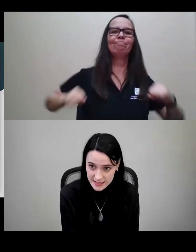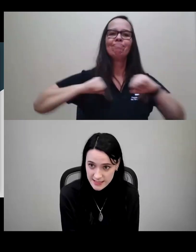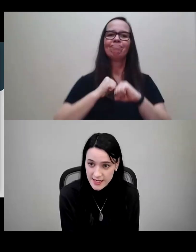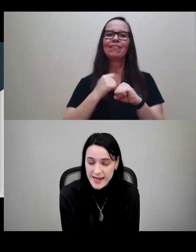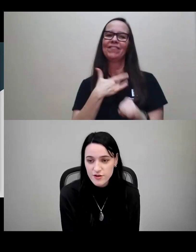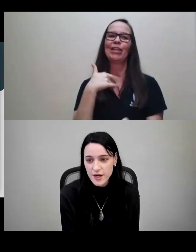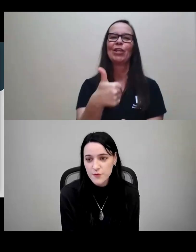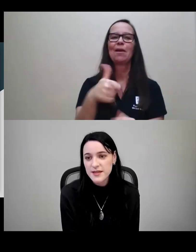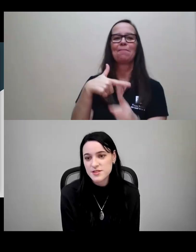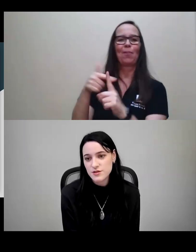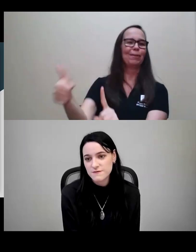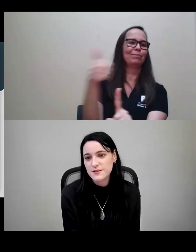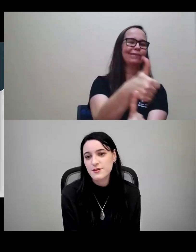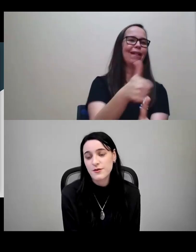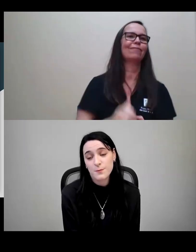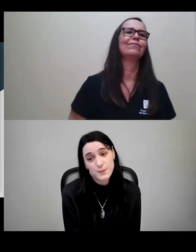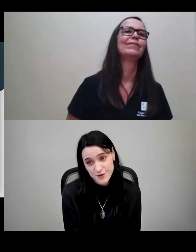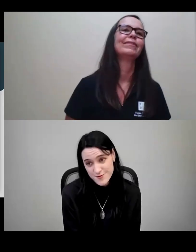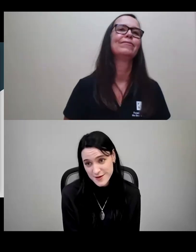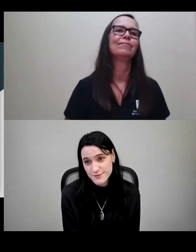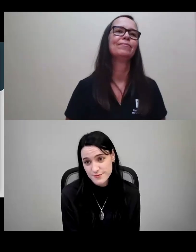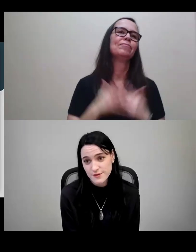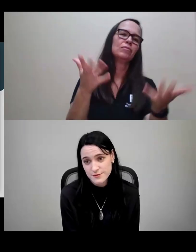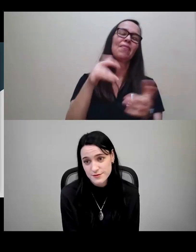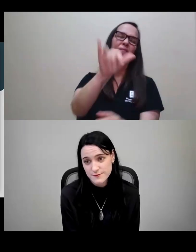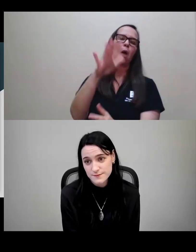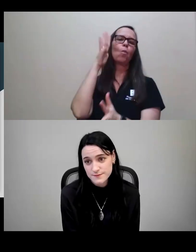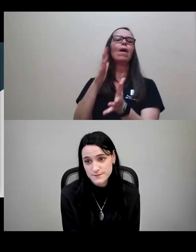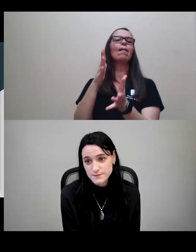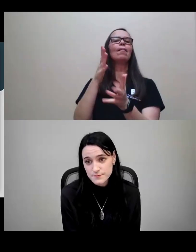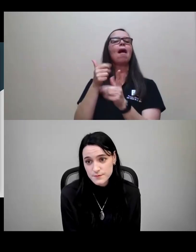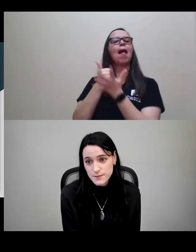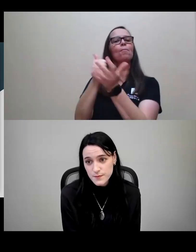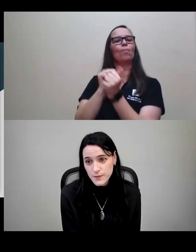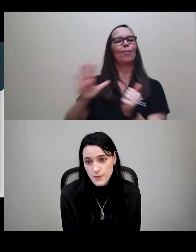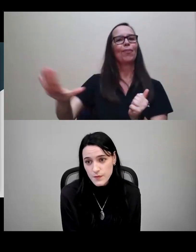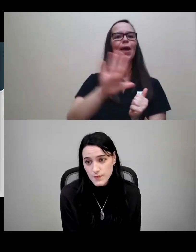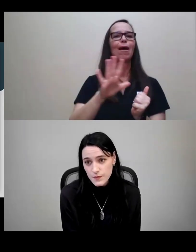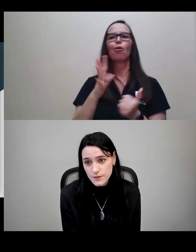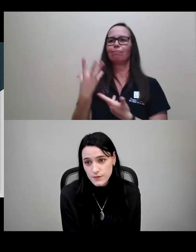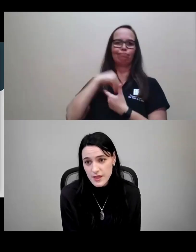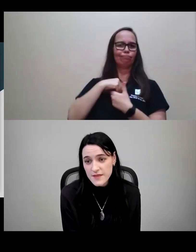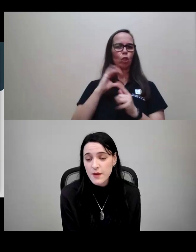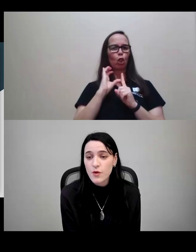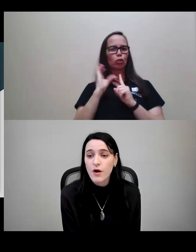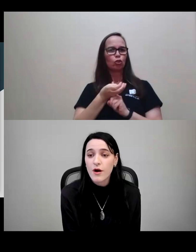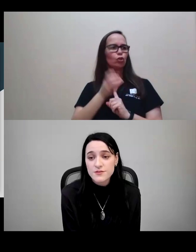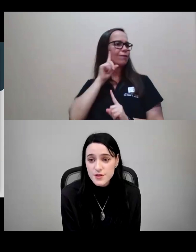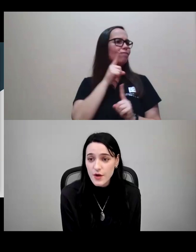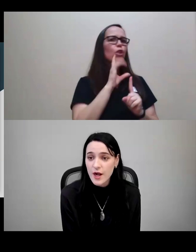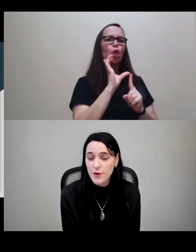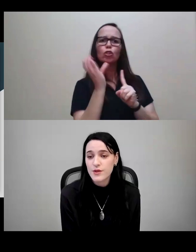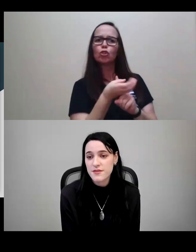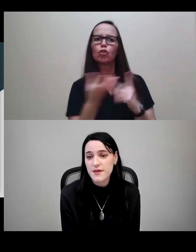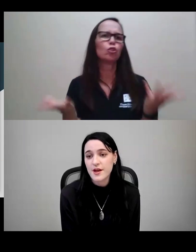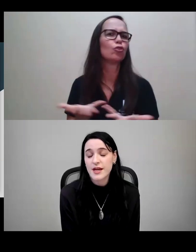identity." It'll help that student feel better about themselves. And that will also help with